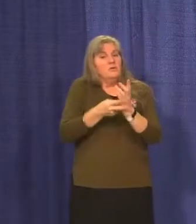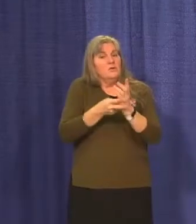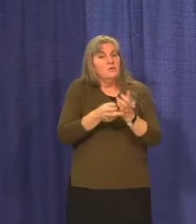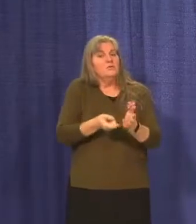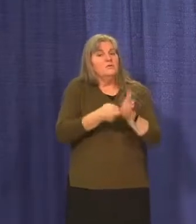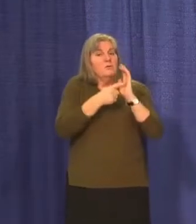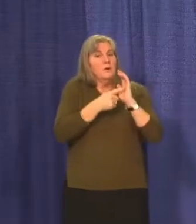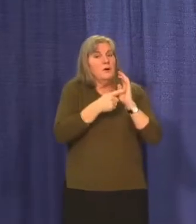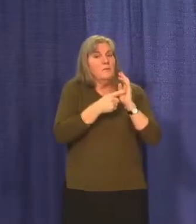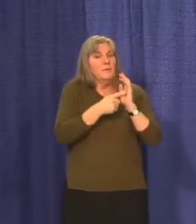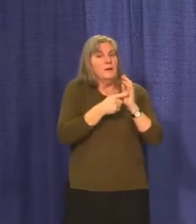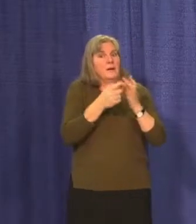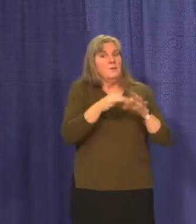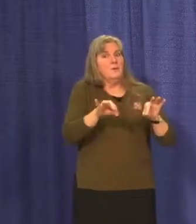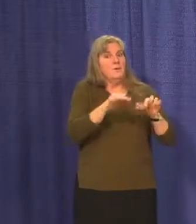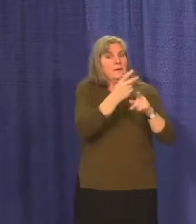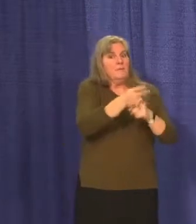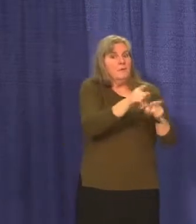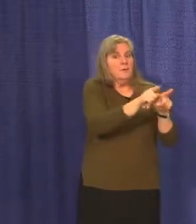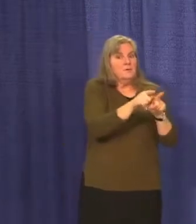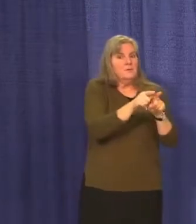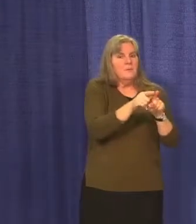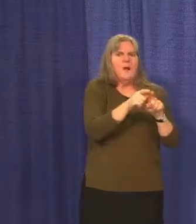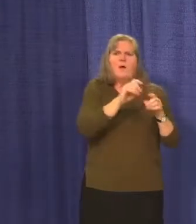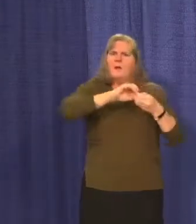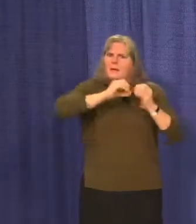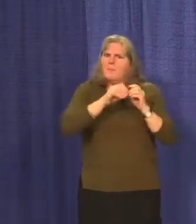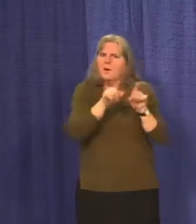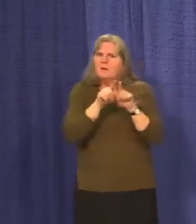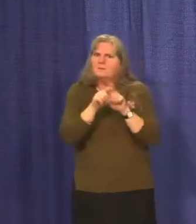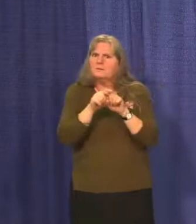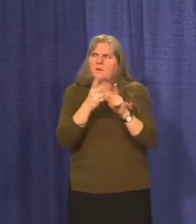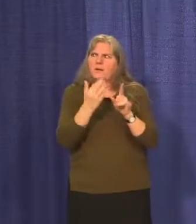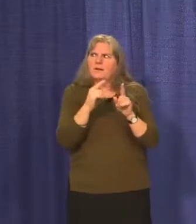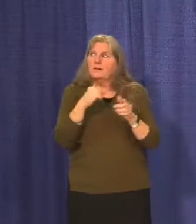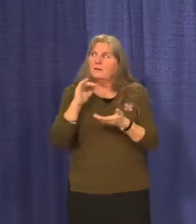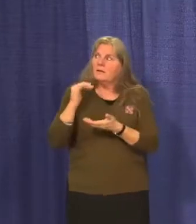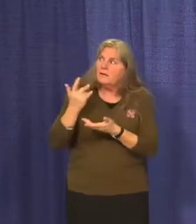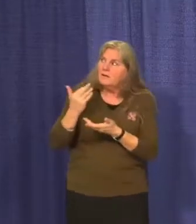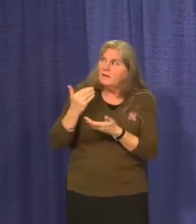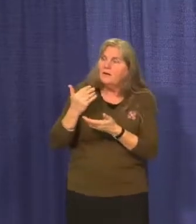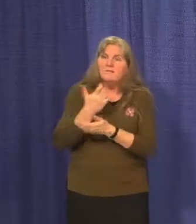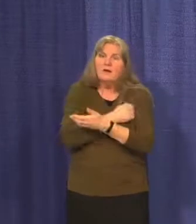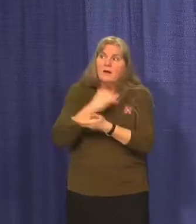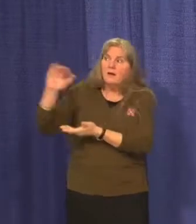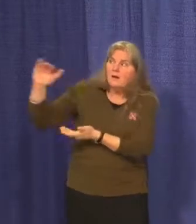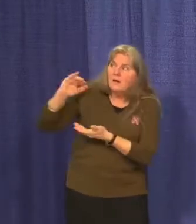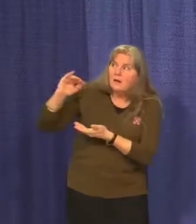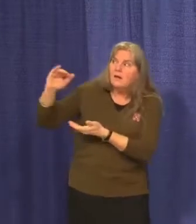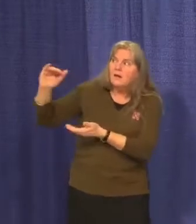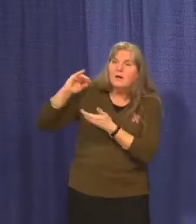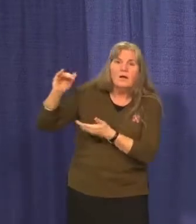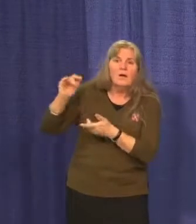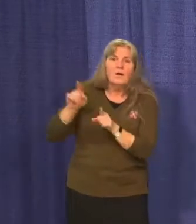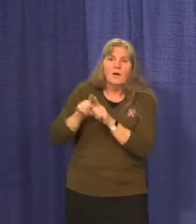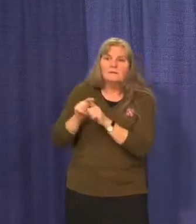requirements, but because we are actively managing inventory while awaiting incoming supplies.